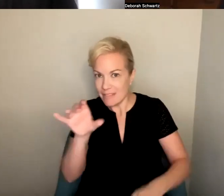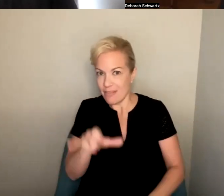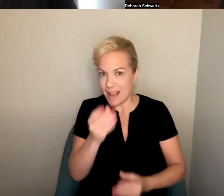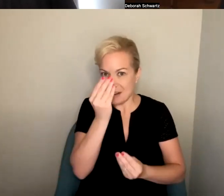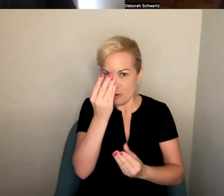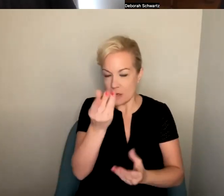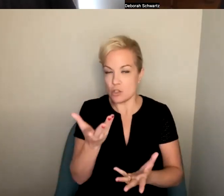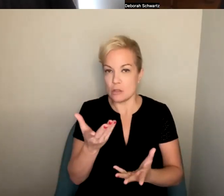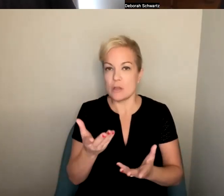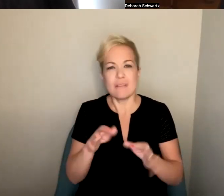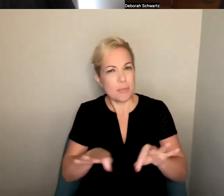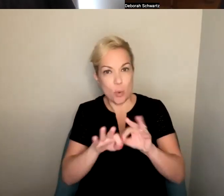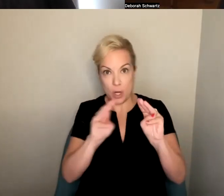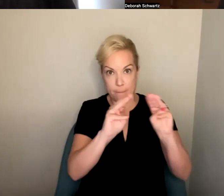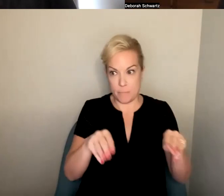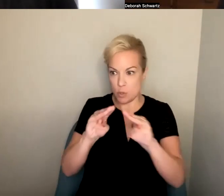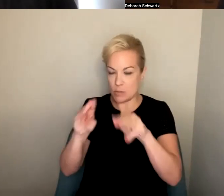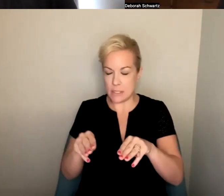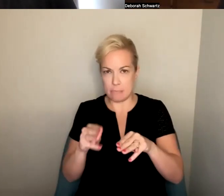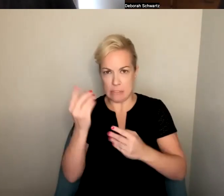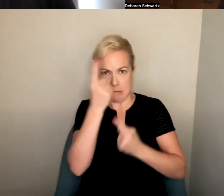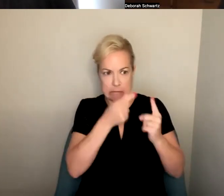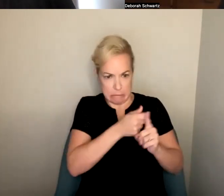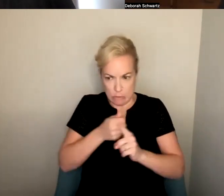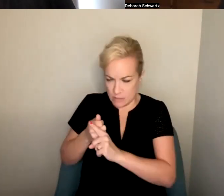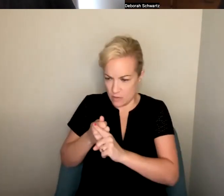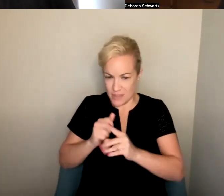they build that relationship with communities, how do they repair those relationships because